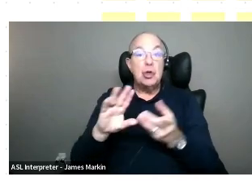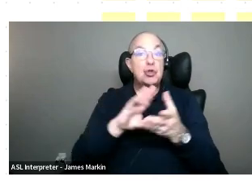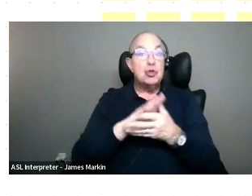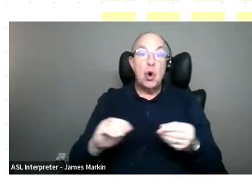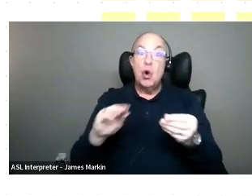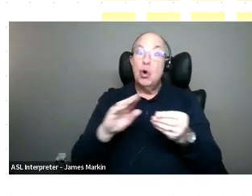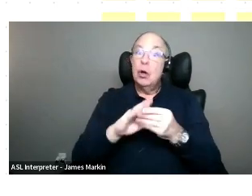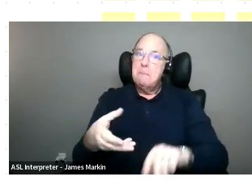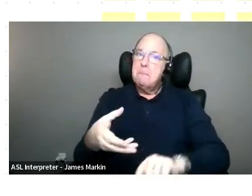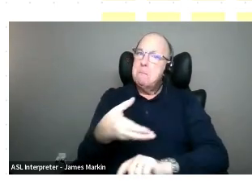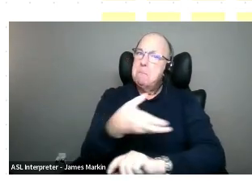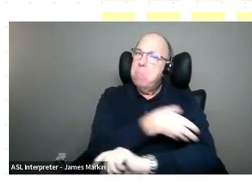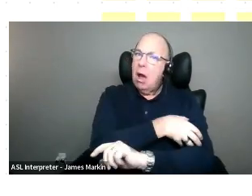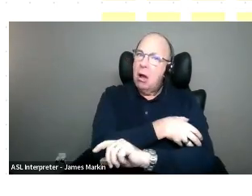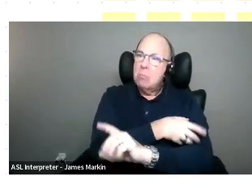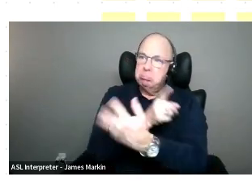Melissa Wong (she/her), SPT: Powerful ways you can…